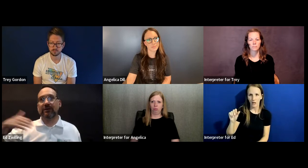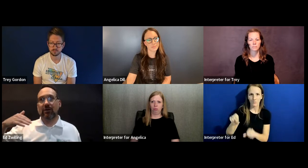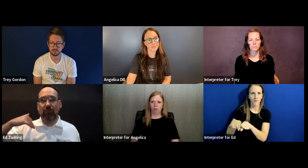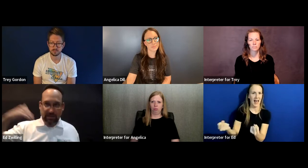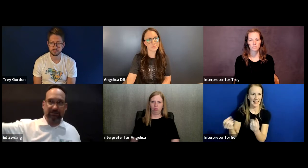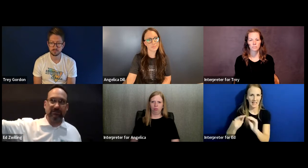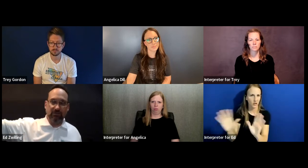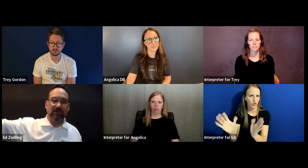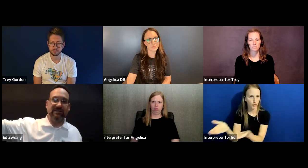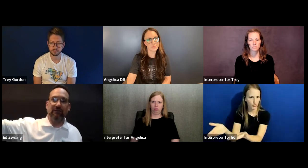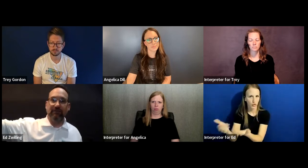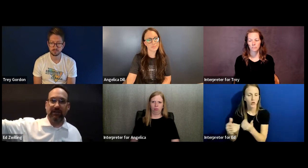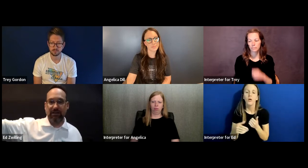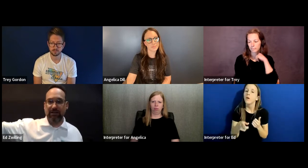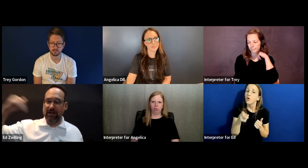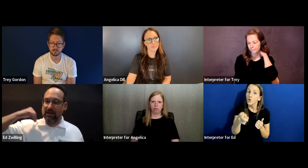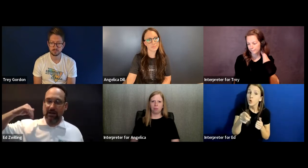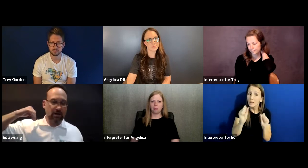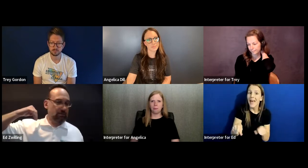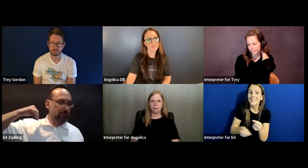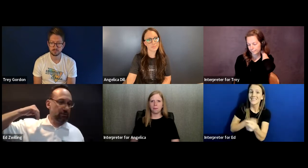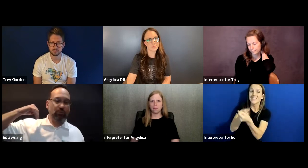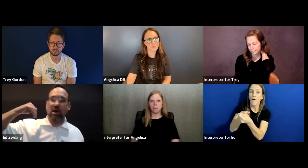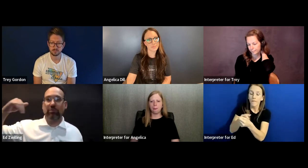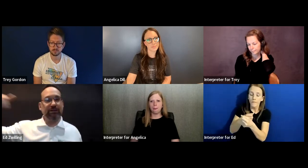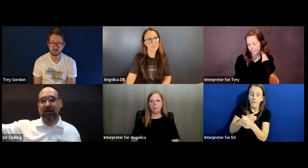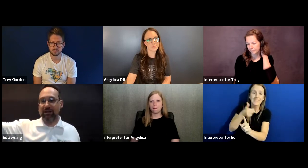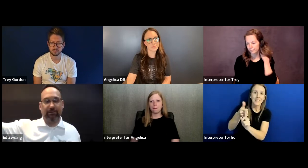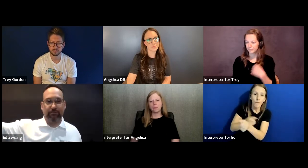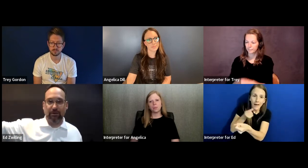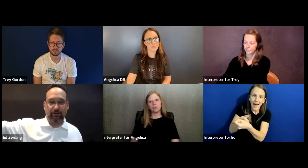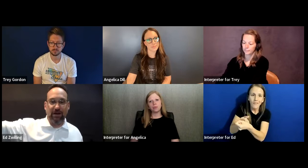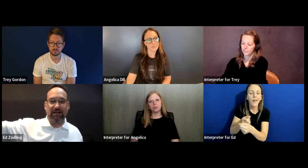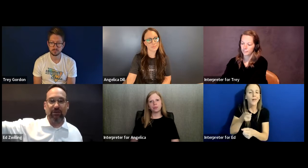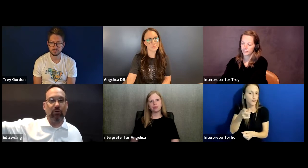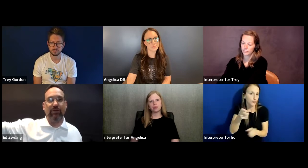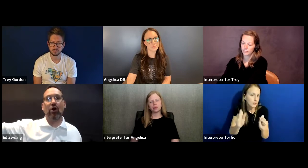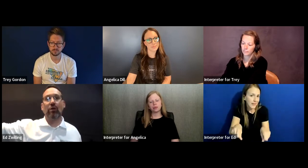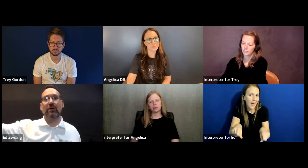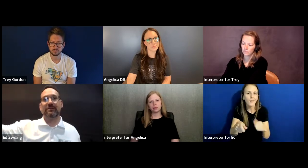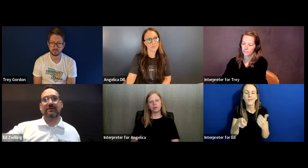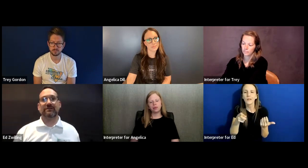so yes you can self-advocate um you're probably not gonna gonna find anyone there on premises